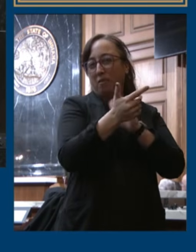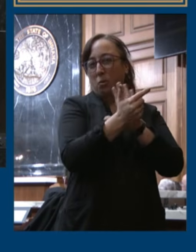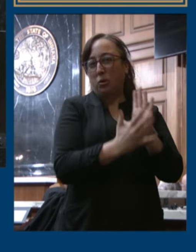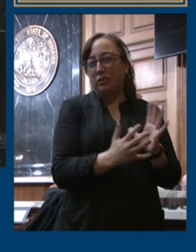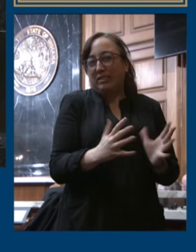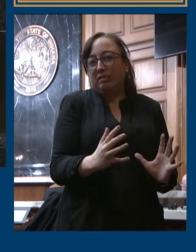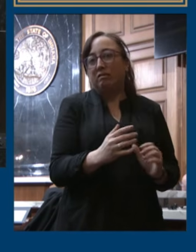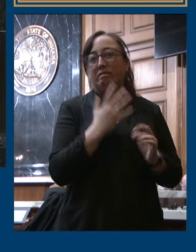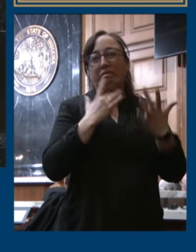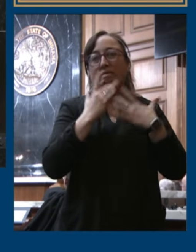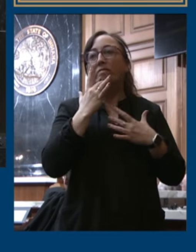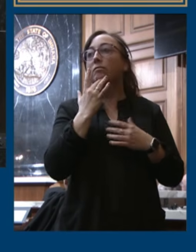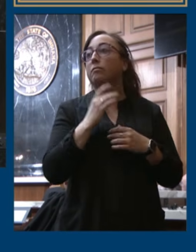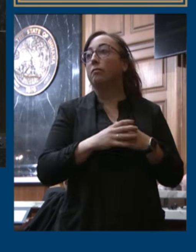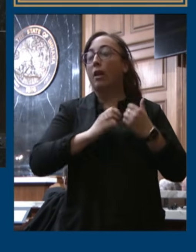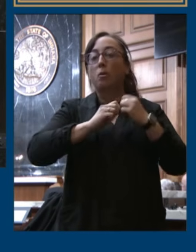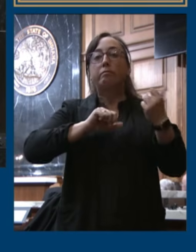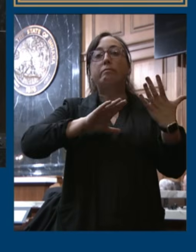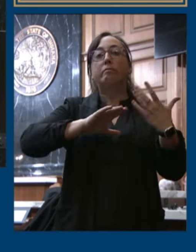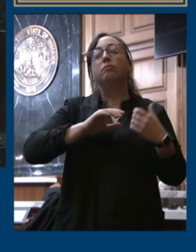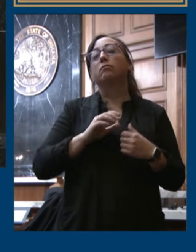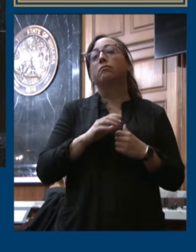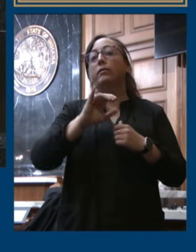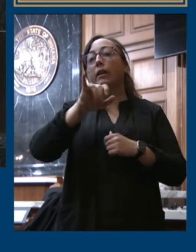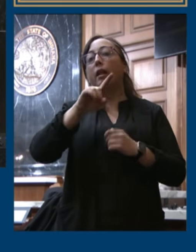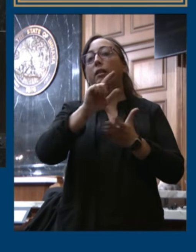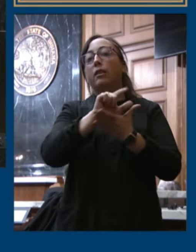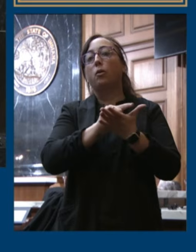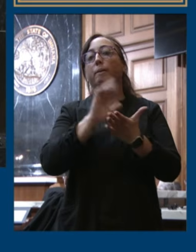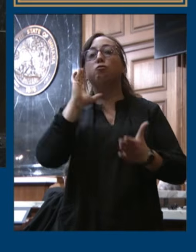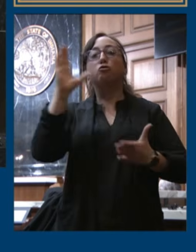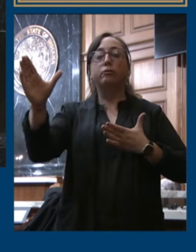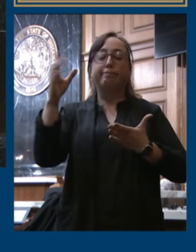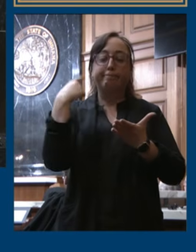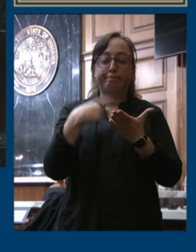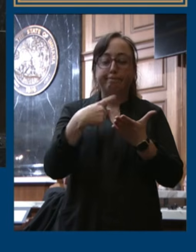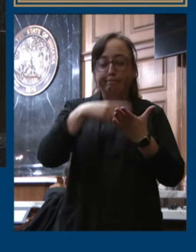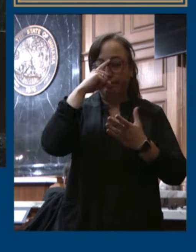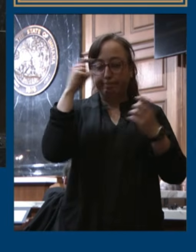TO ADDRESS THIS ISSUE, THE COMMISSION ON INDIANA'S LEGAL FUTURE SPENT MONTHS OF THOUGHTFUL WORK.